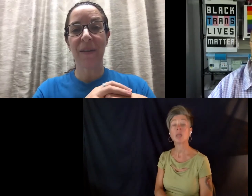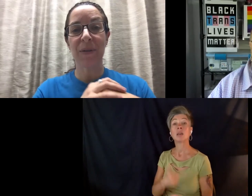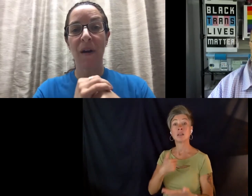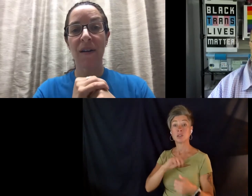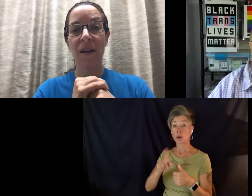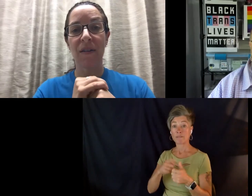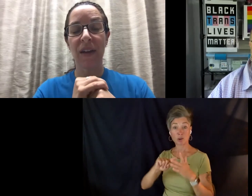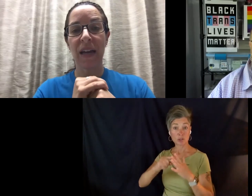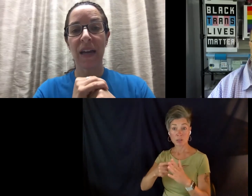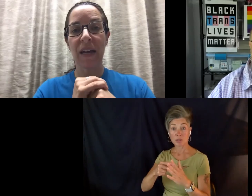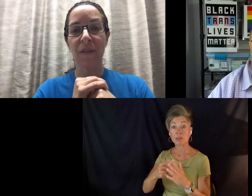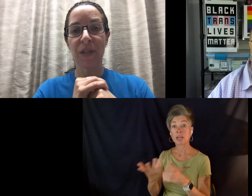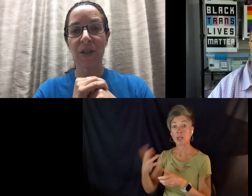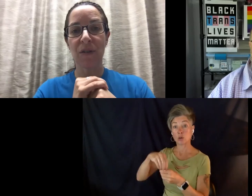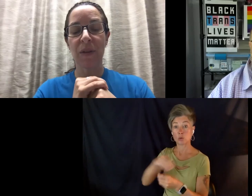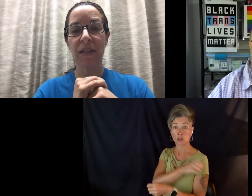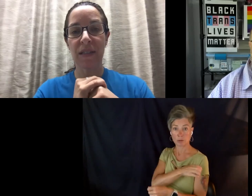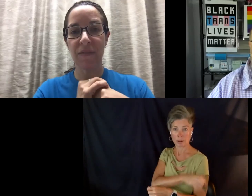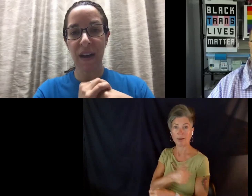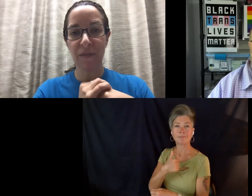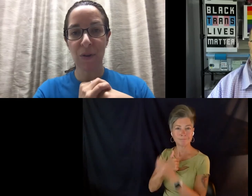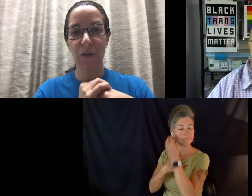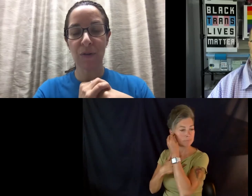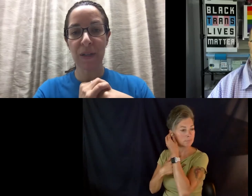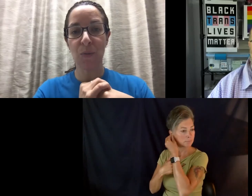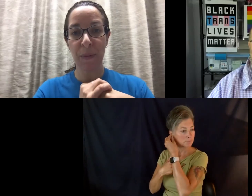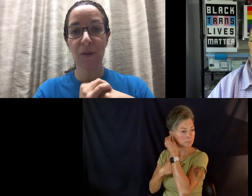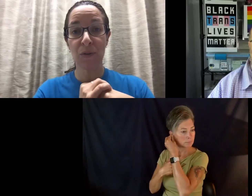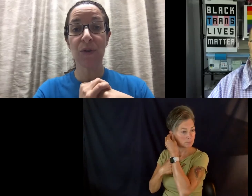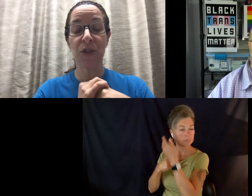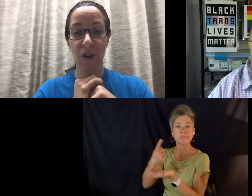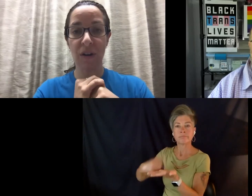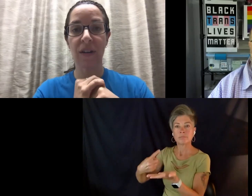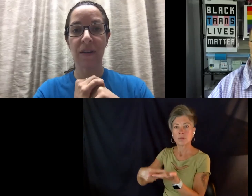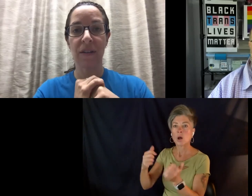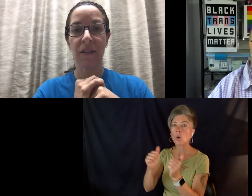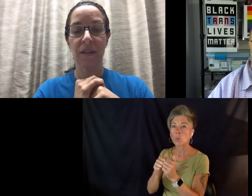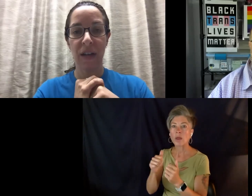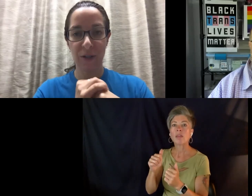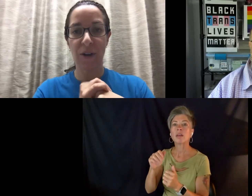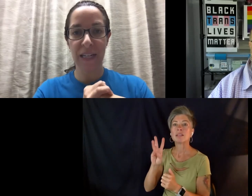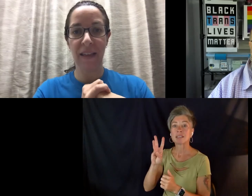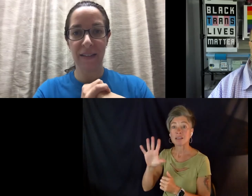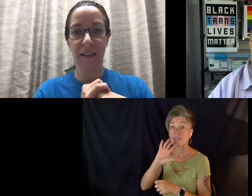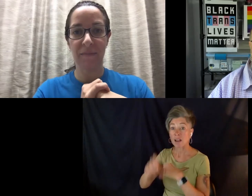I was part of a conversation with a 65-year-old trans woman who started HRT that day.